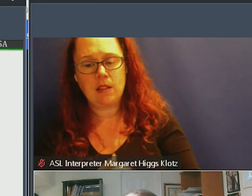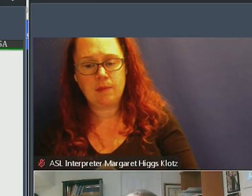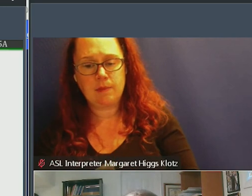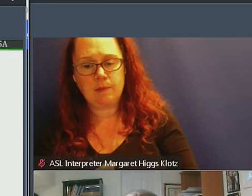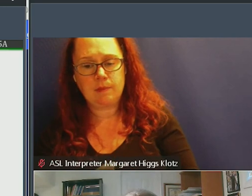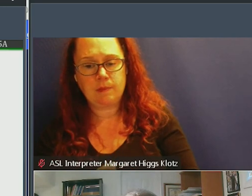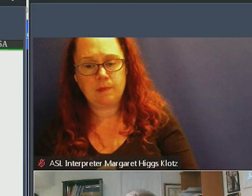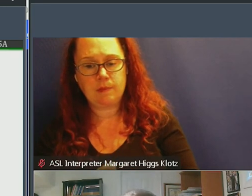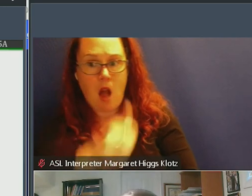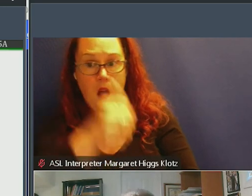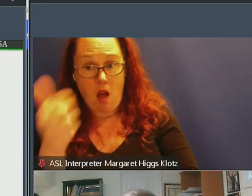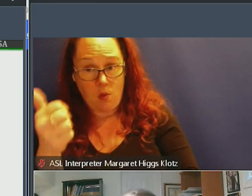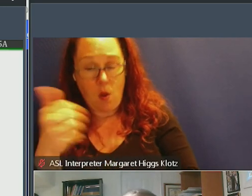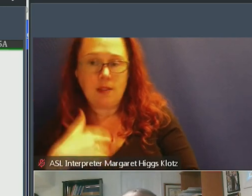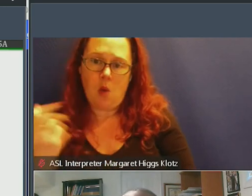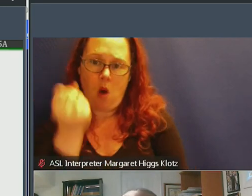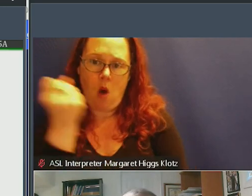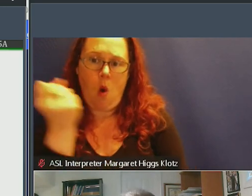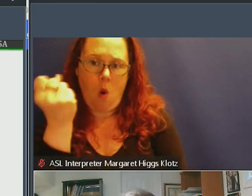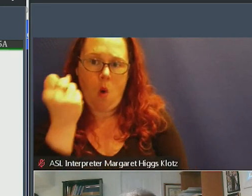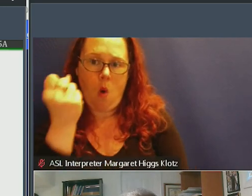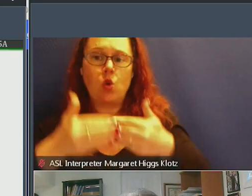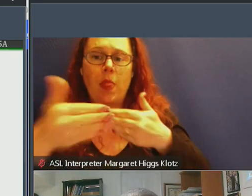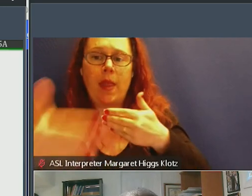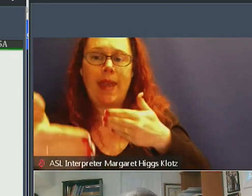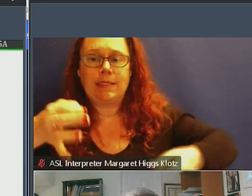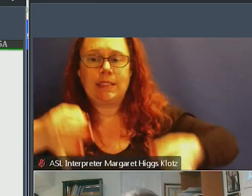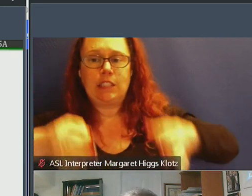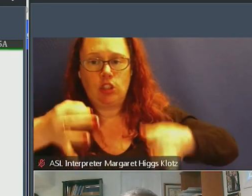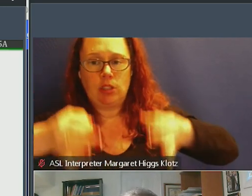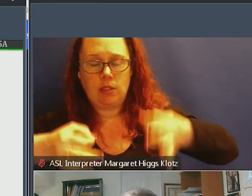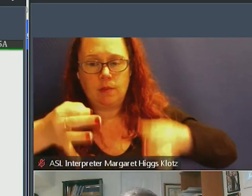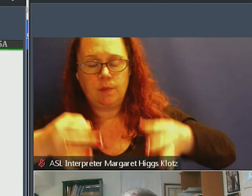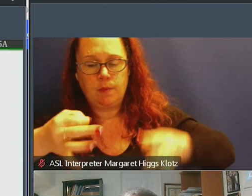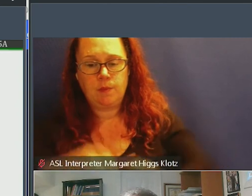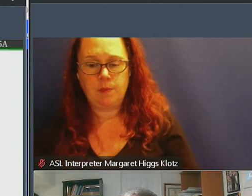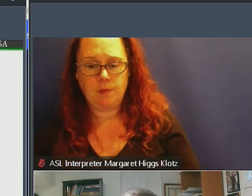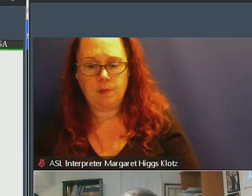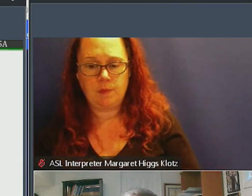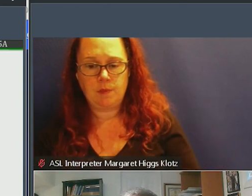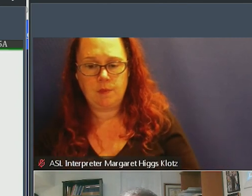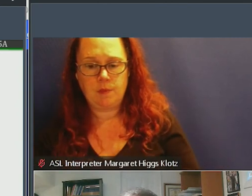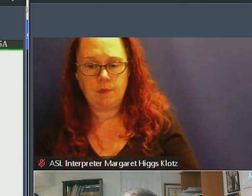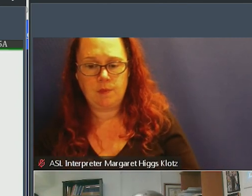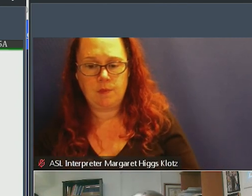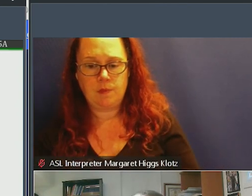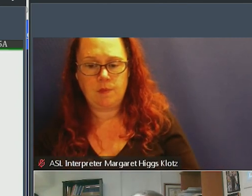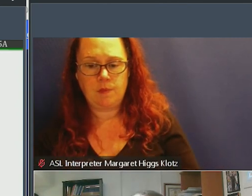I wait until a new hearing date, but I would come into the planning board, my written correspondence.